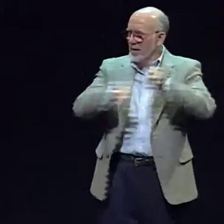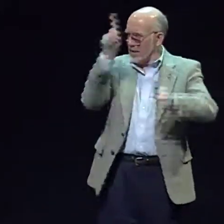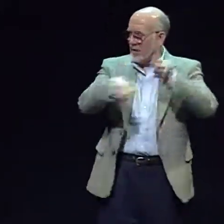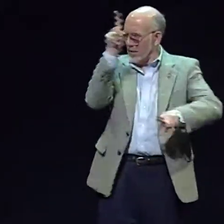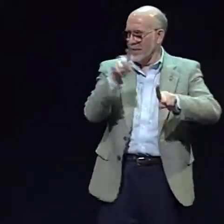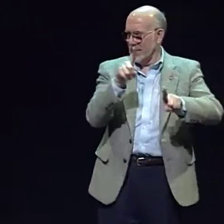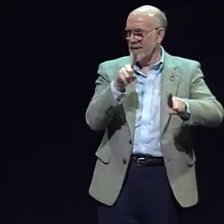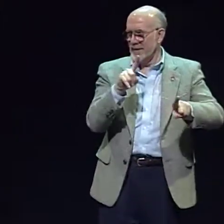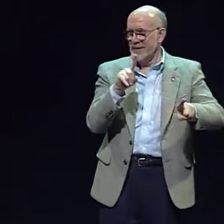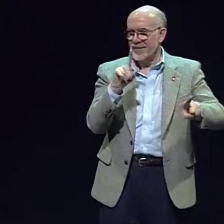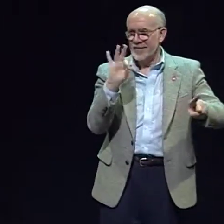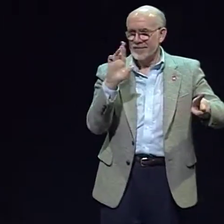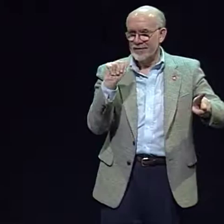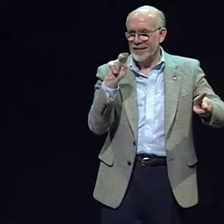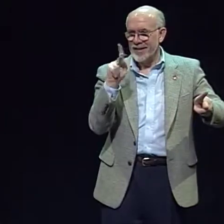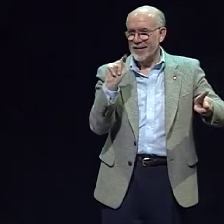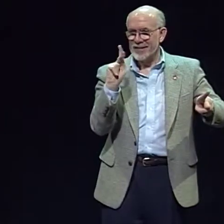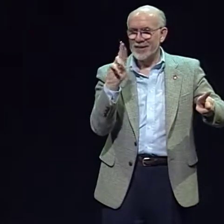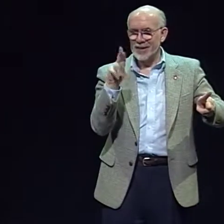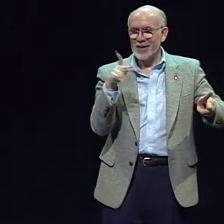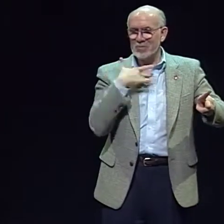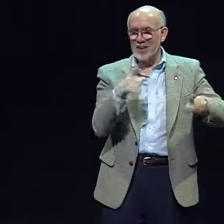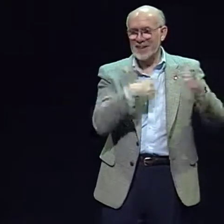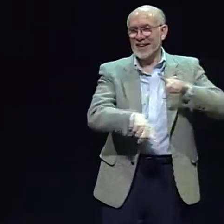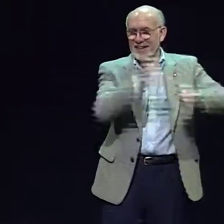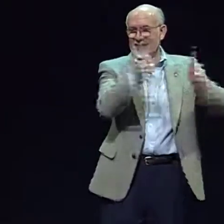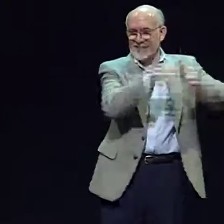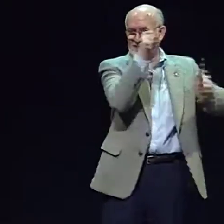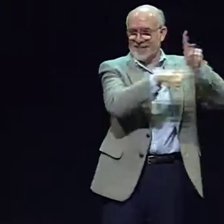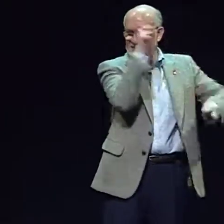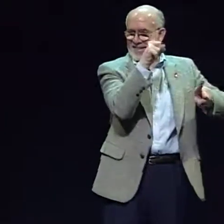OR ELLA OR CLAYTON VALLI." BUT YOU CAN.